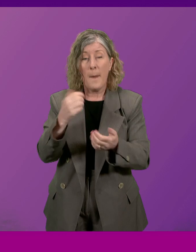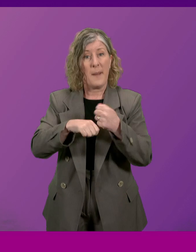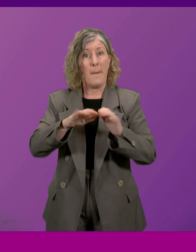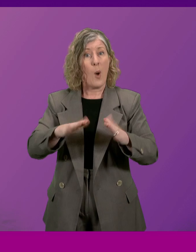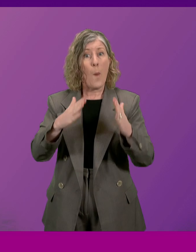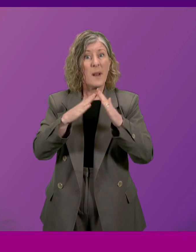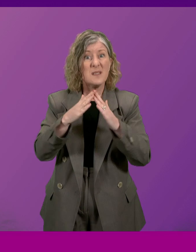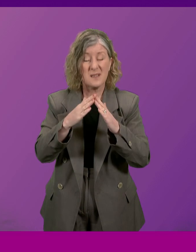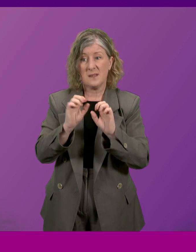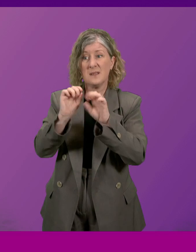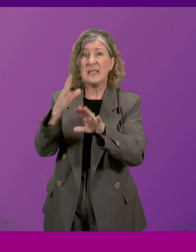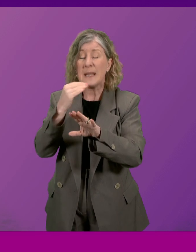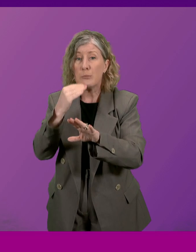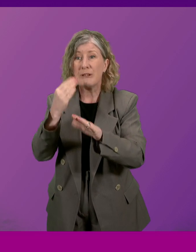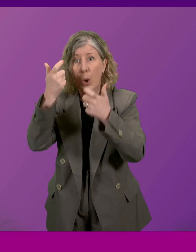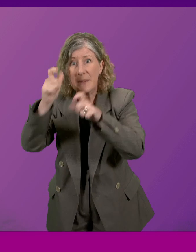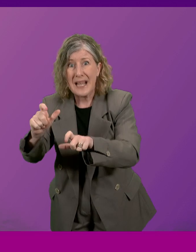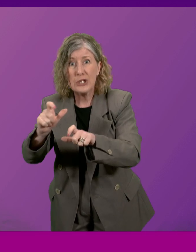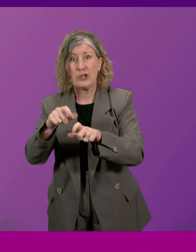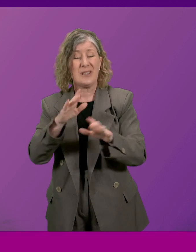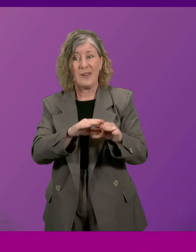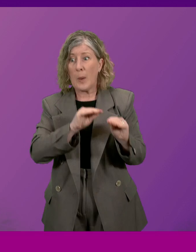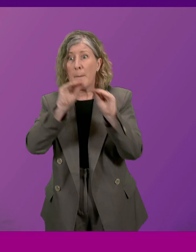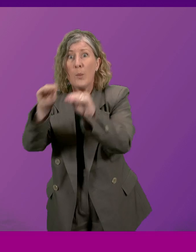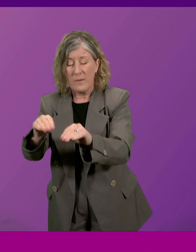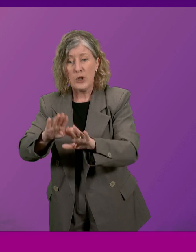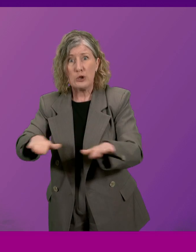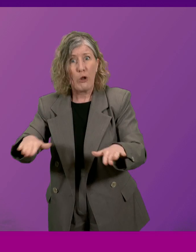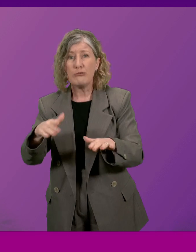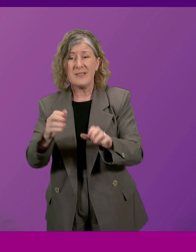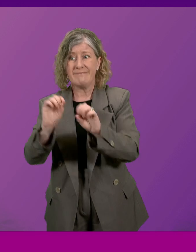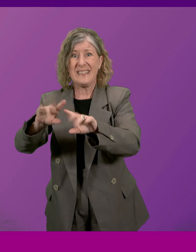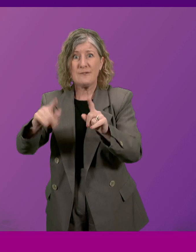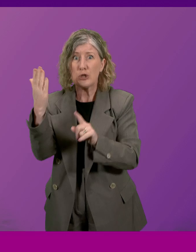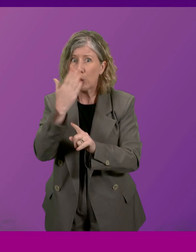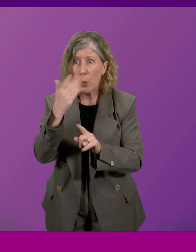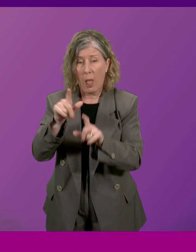children’s school, where she and her family have been living ever since—five people crammed into